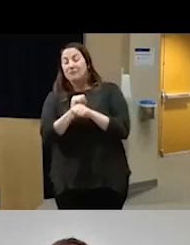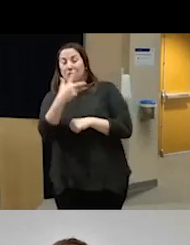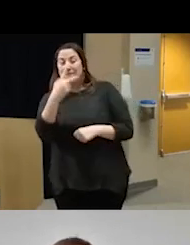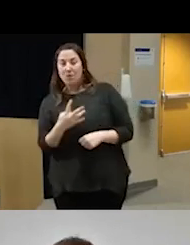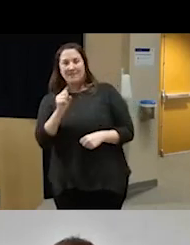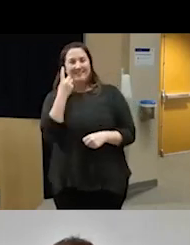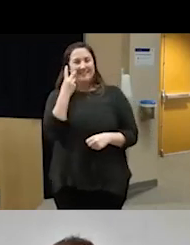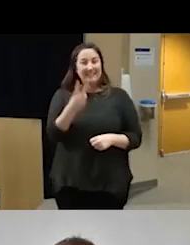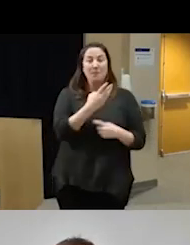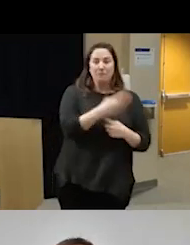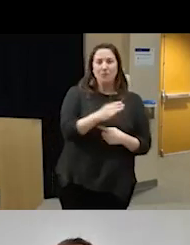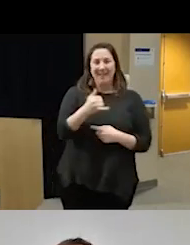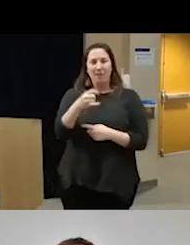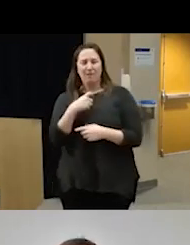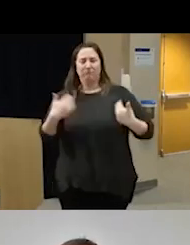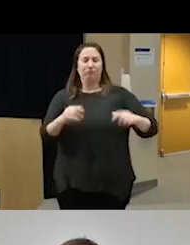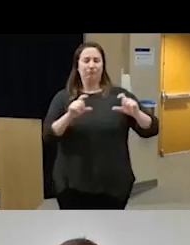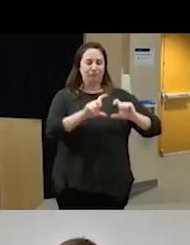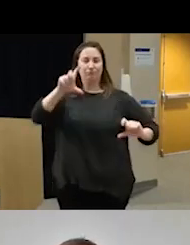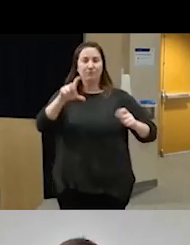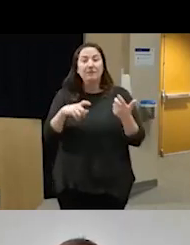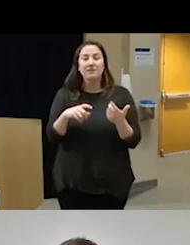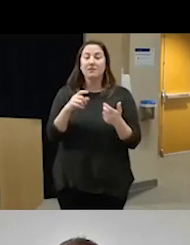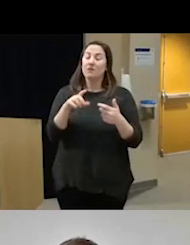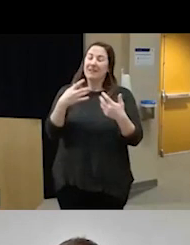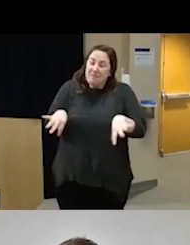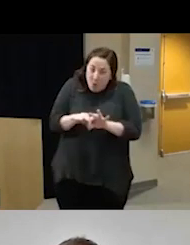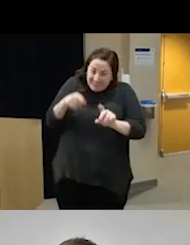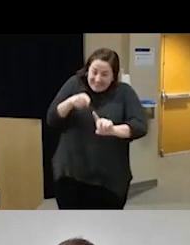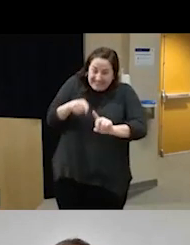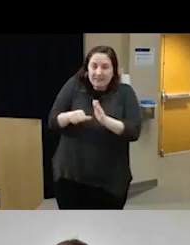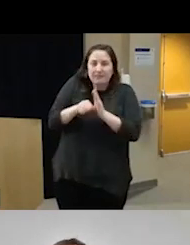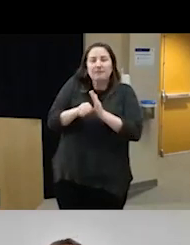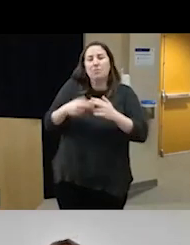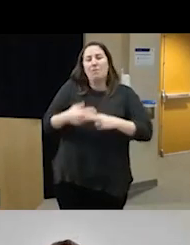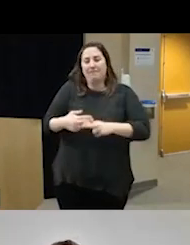So keeping down the body weight is really important. But it's not just wait.